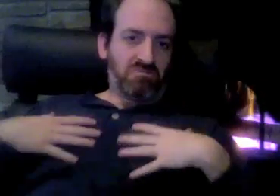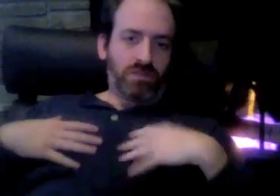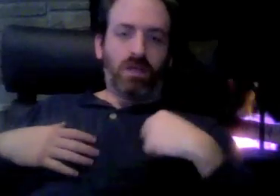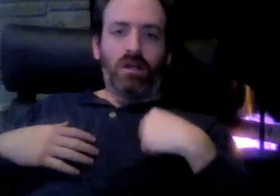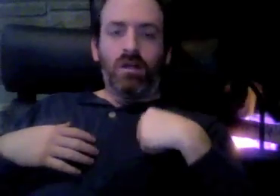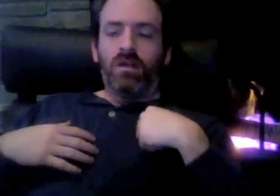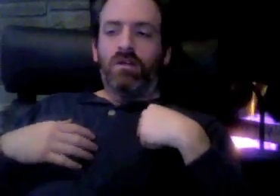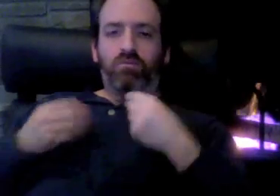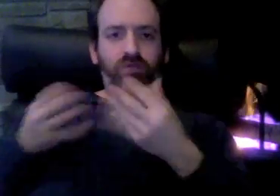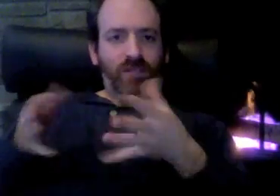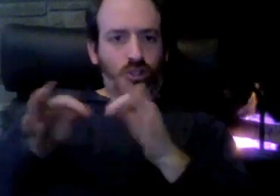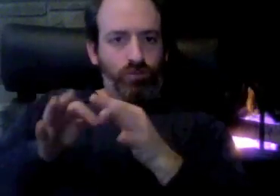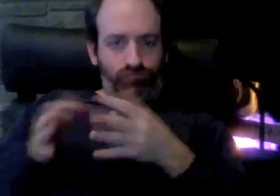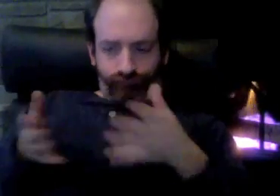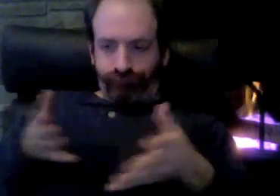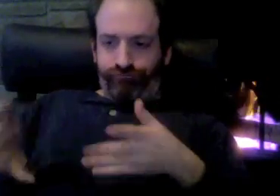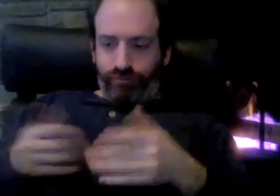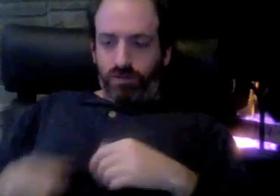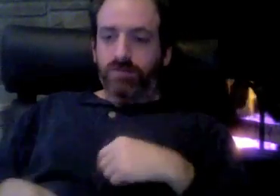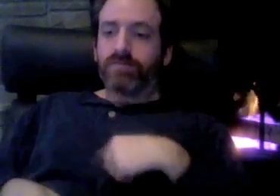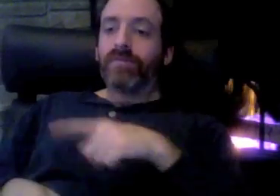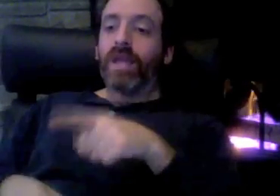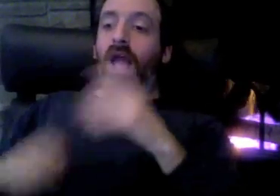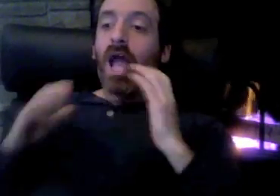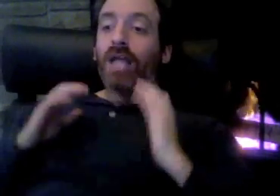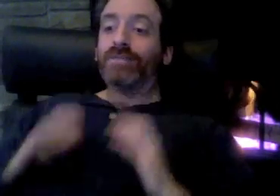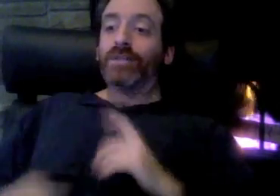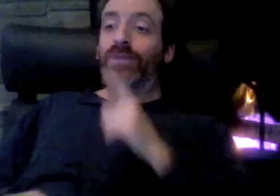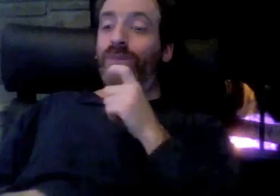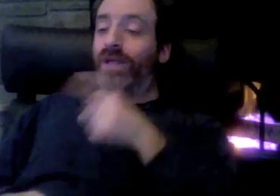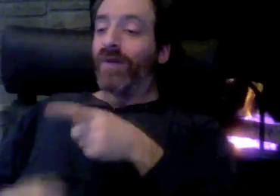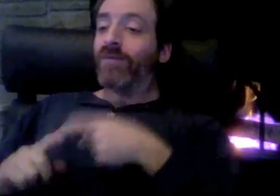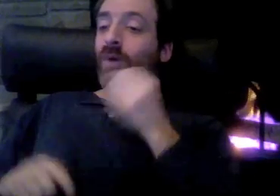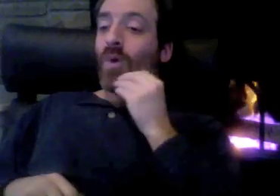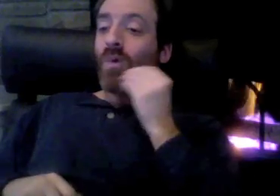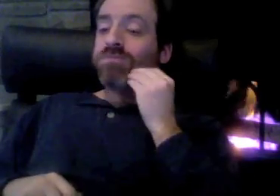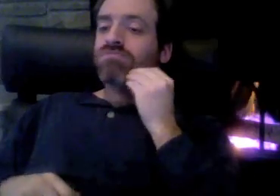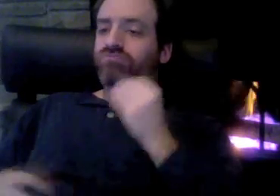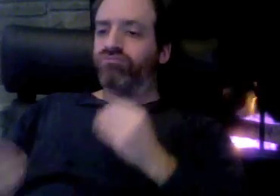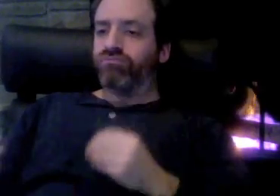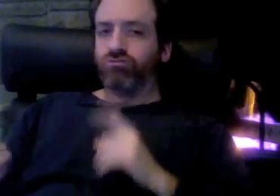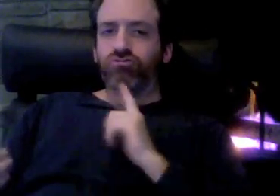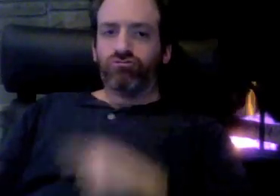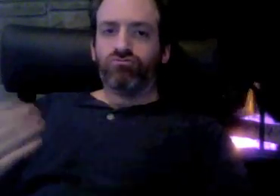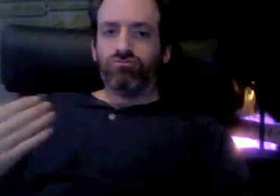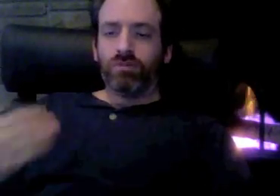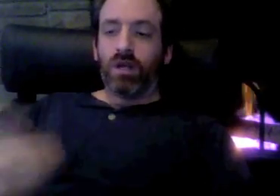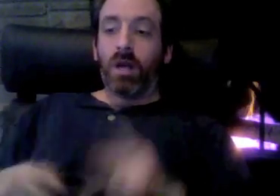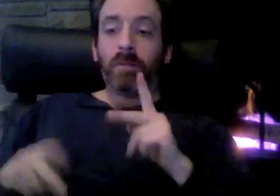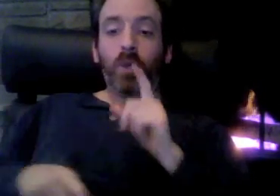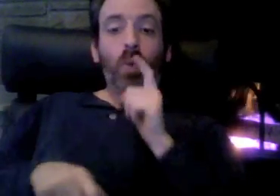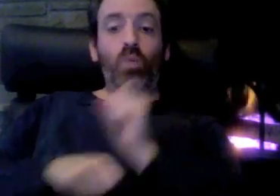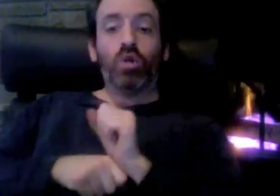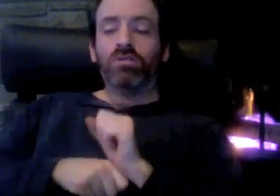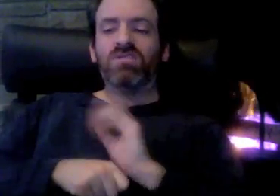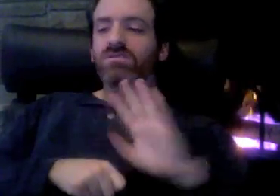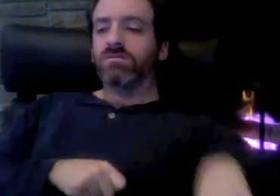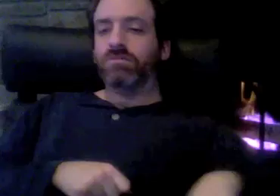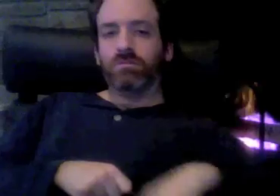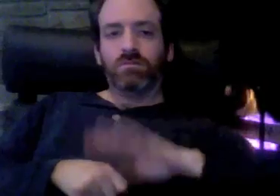For example, a VRS provider, they are likely to accept residential users more easily rather than enterprise users.